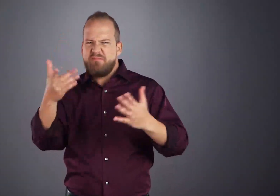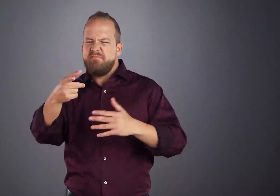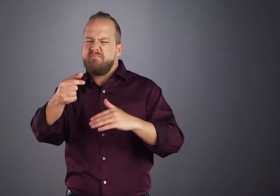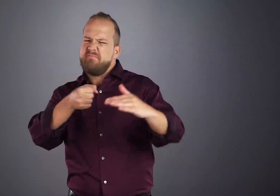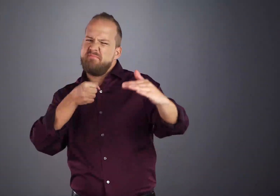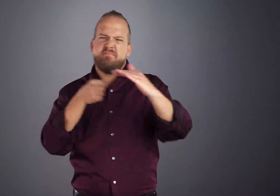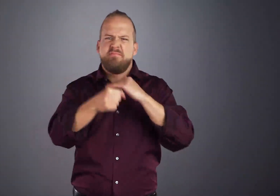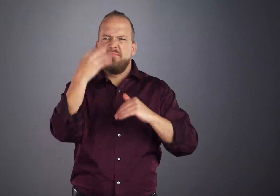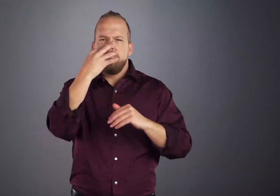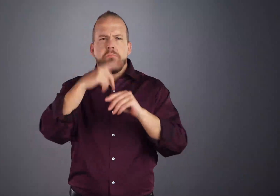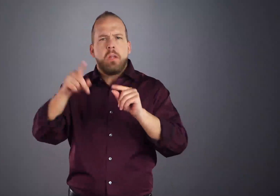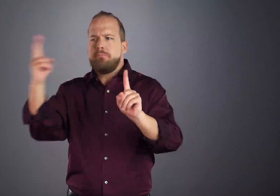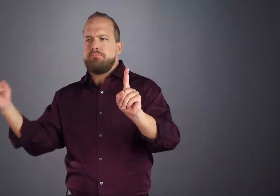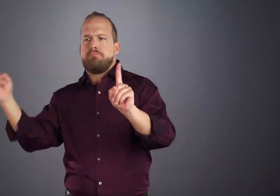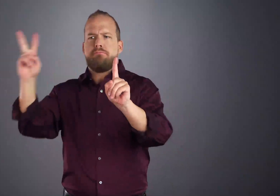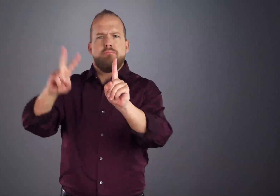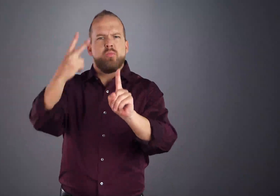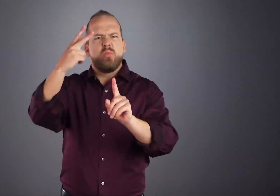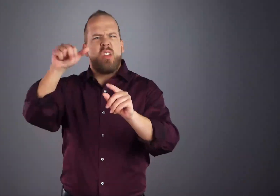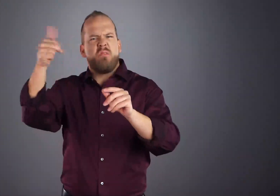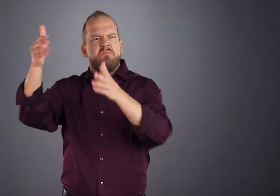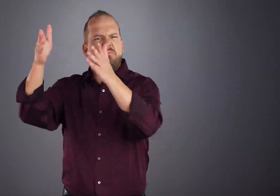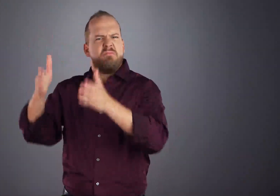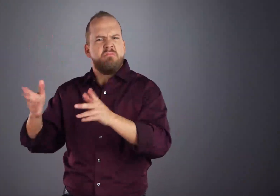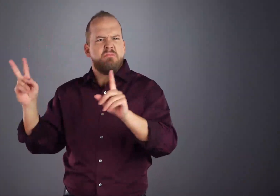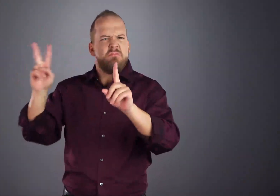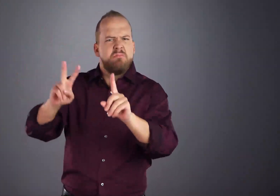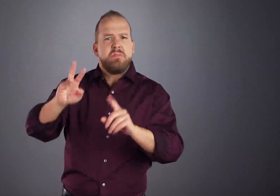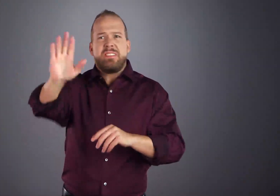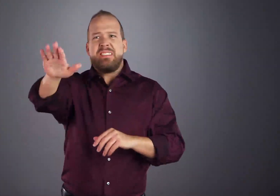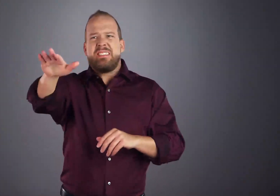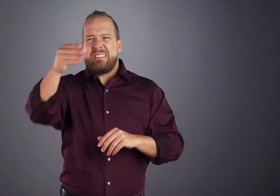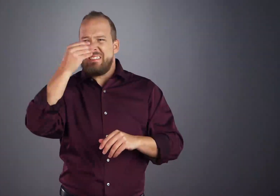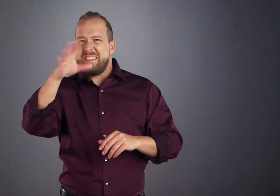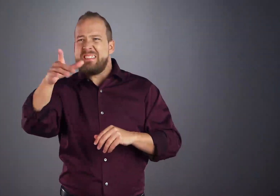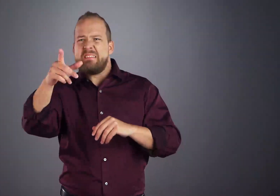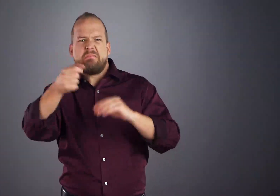persuading the judge to suspend his commitment.